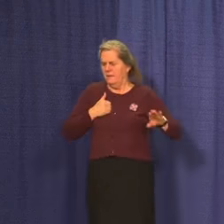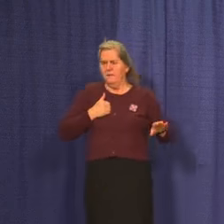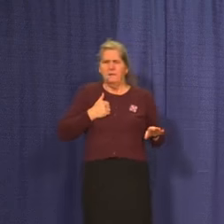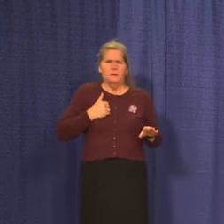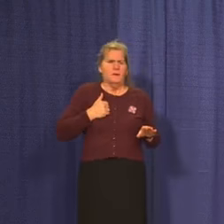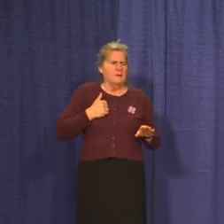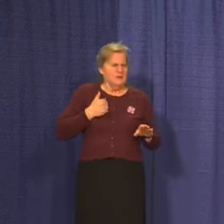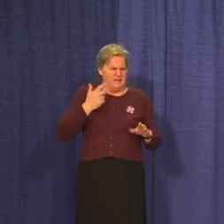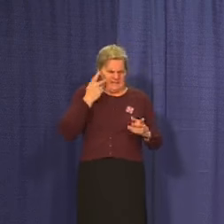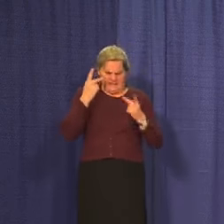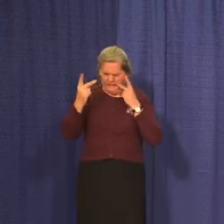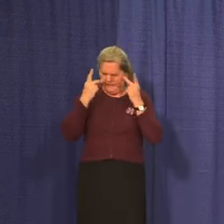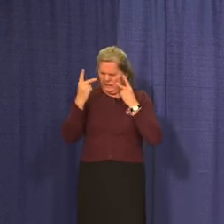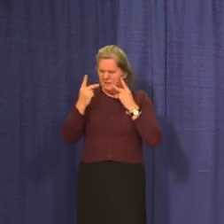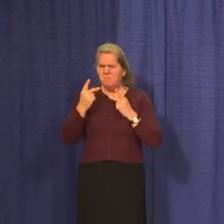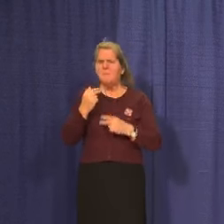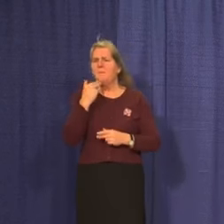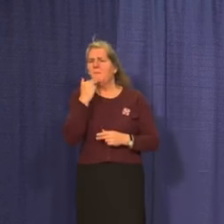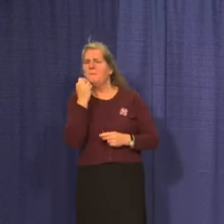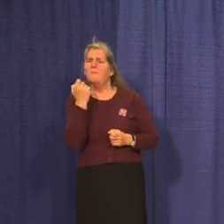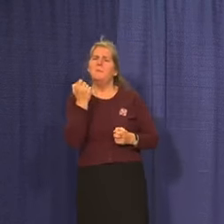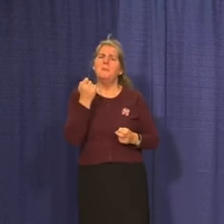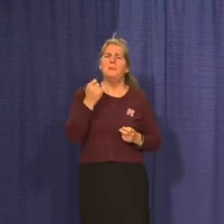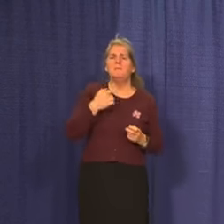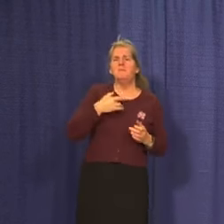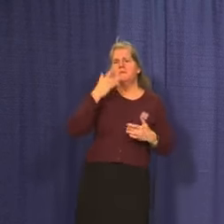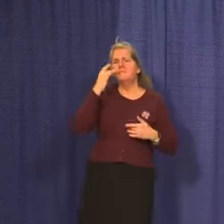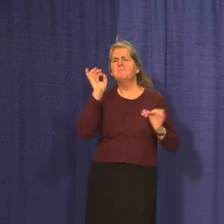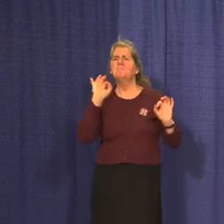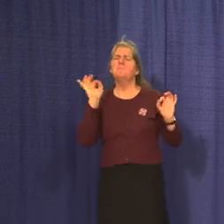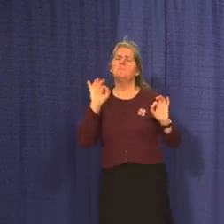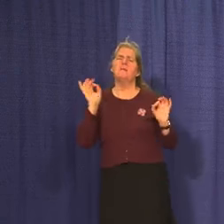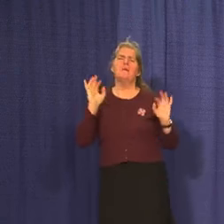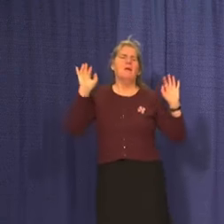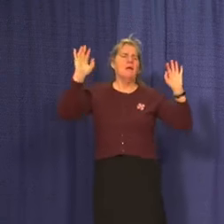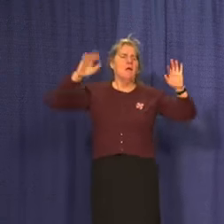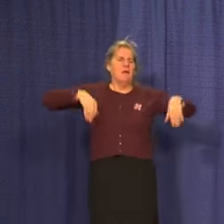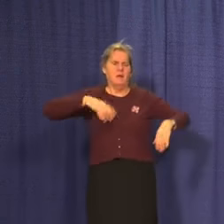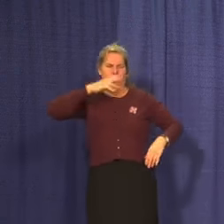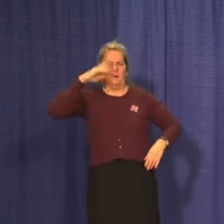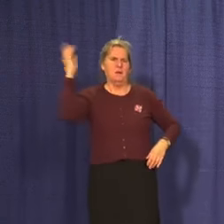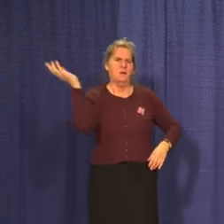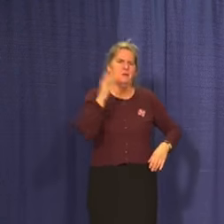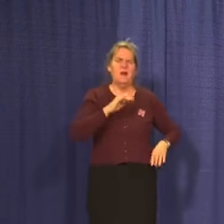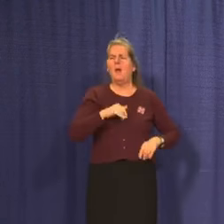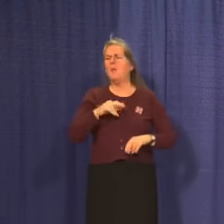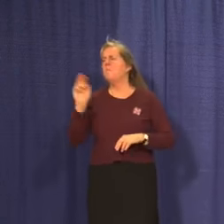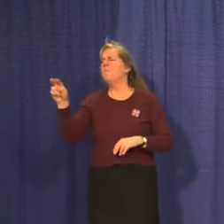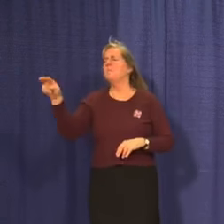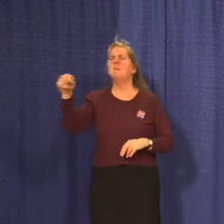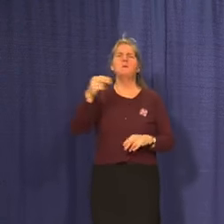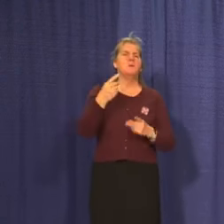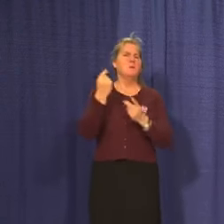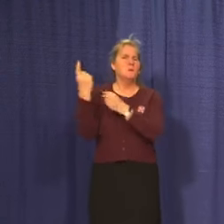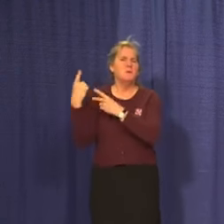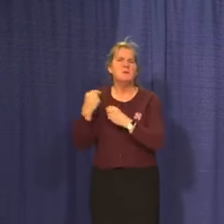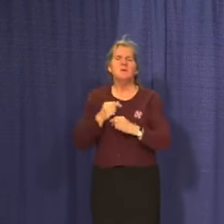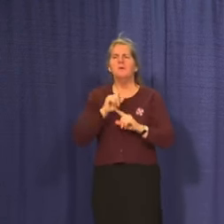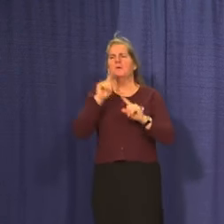THE WEATHER AND CONTINUED ON WITH THEIR DAILY ROUTINES, RUNNING ERRANDS, GOING TO WORK. EVEN ATTENDING GATHERINGS.